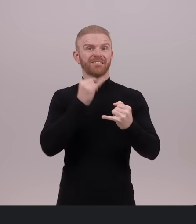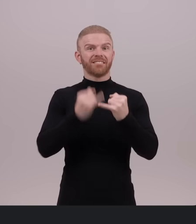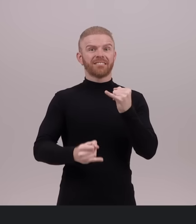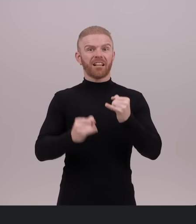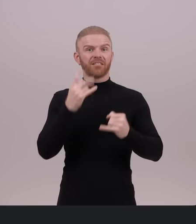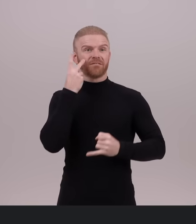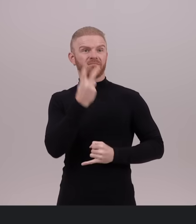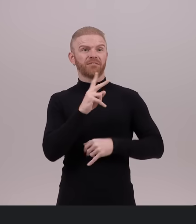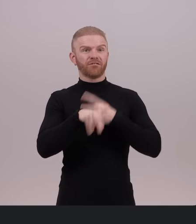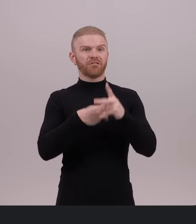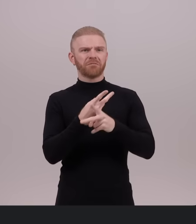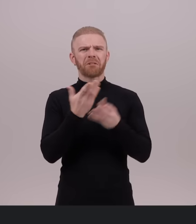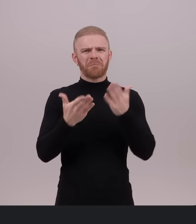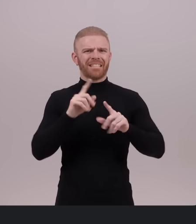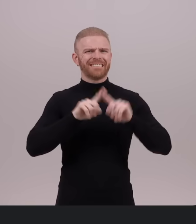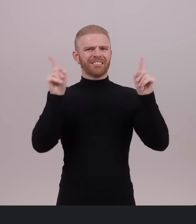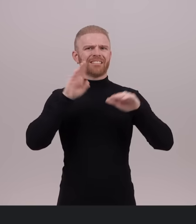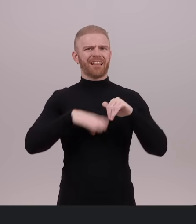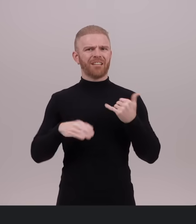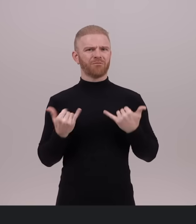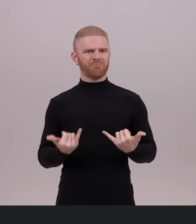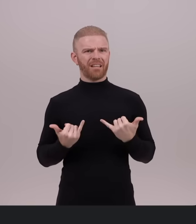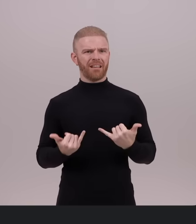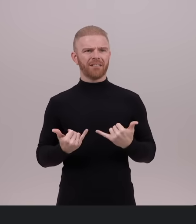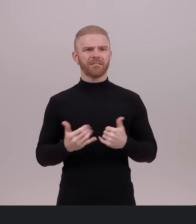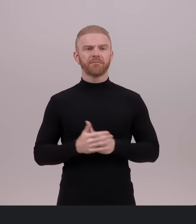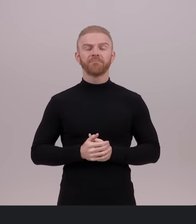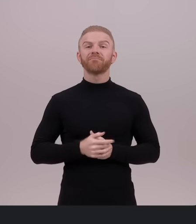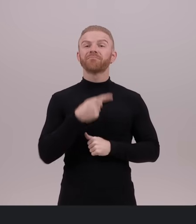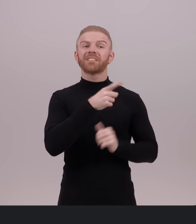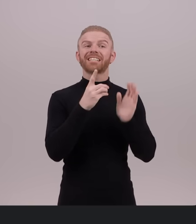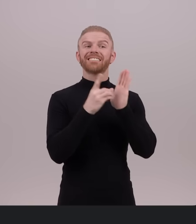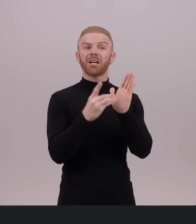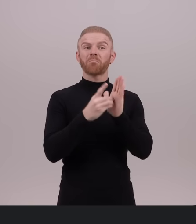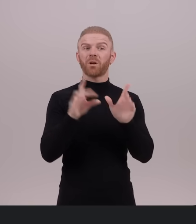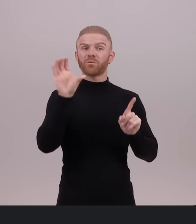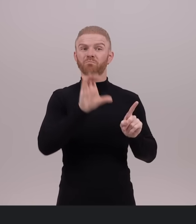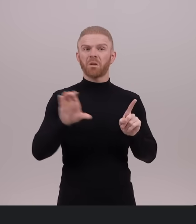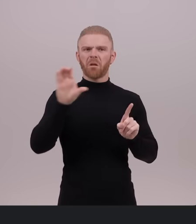and while this demo was specific for now, once WebMCP stabilizes,